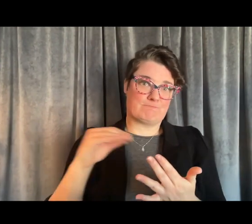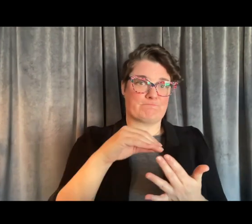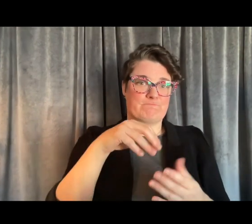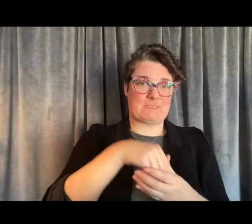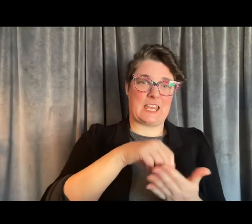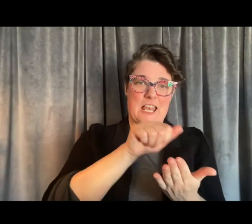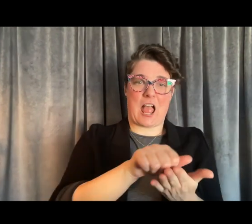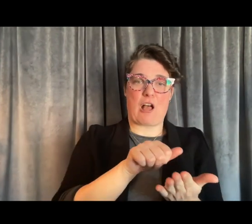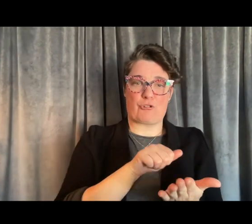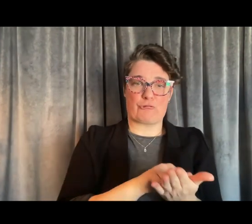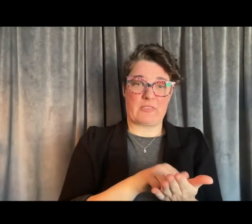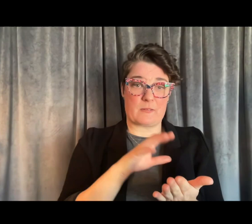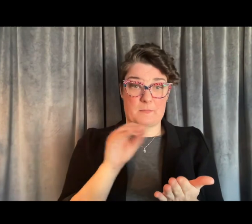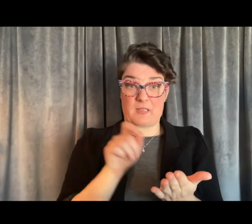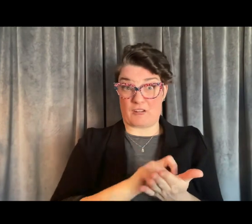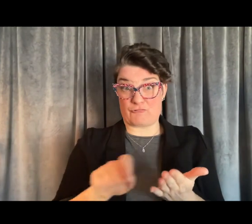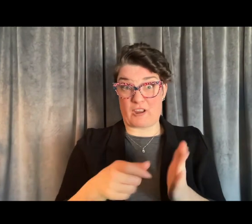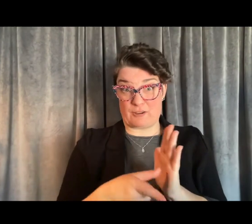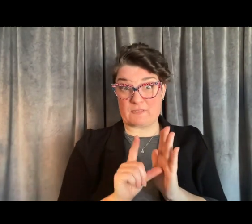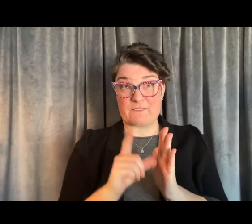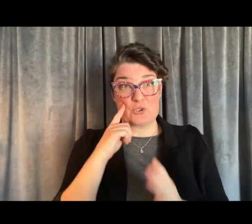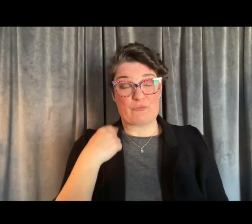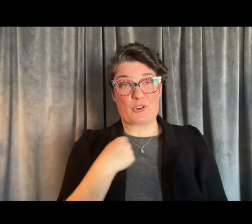the algorithm and give us a review.